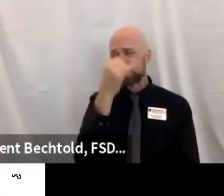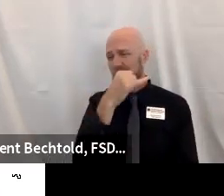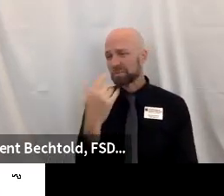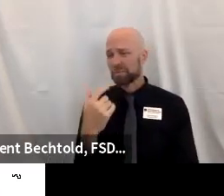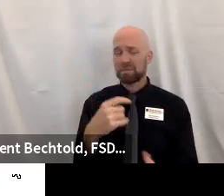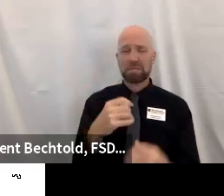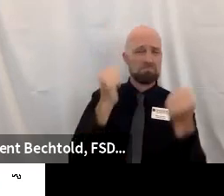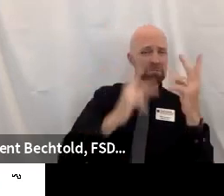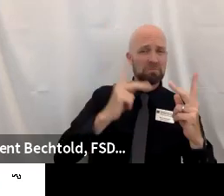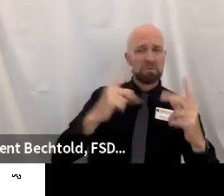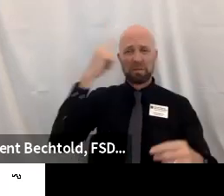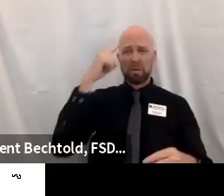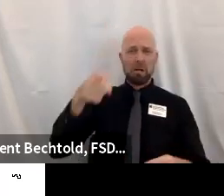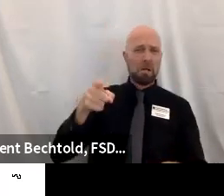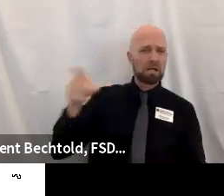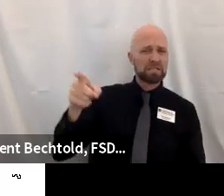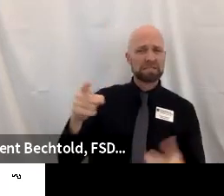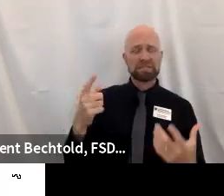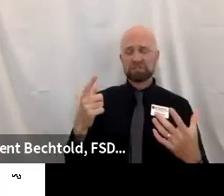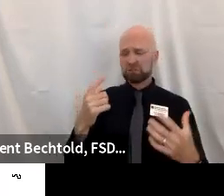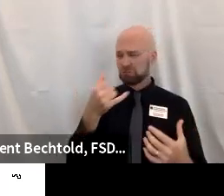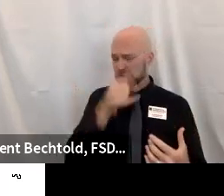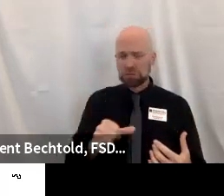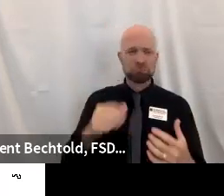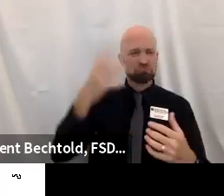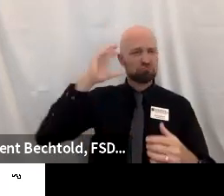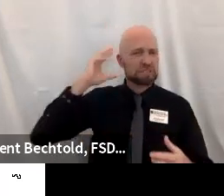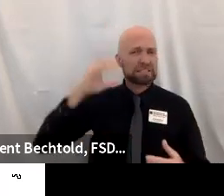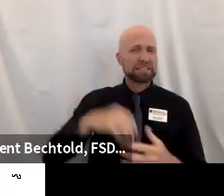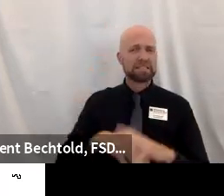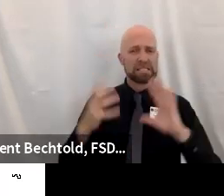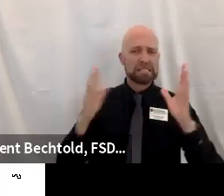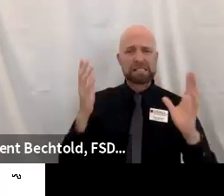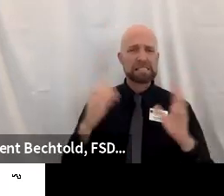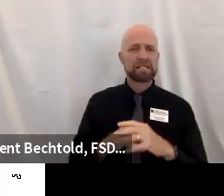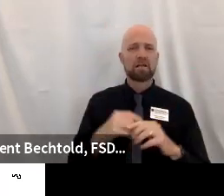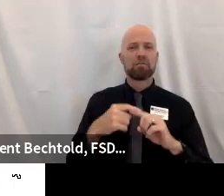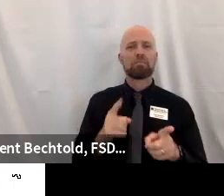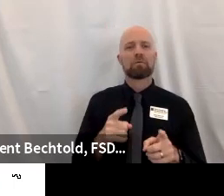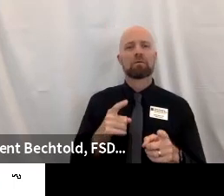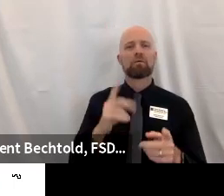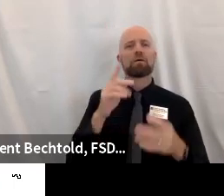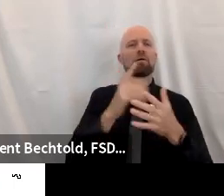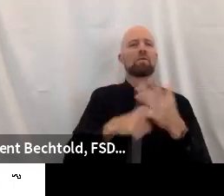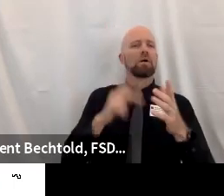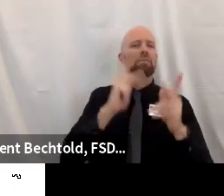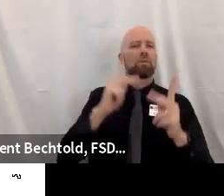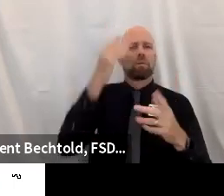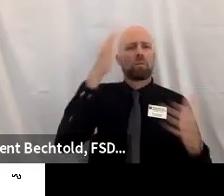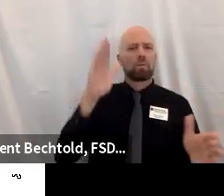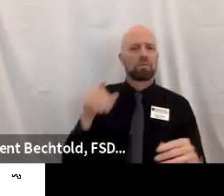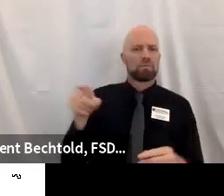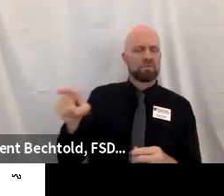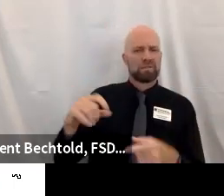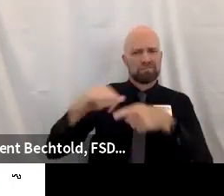that, a height of 3,200 feet. Which sounds crazy and ridiculous. But... what people don't